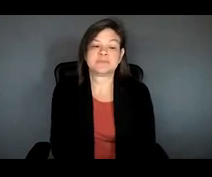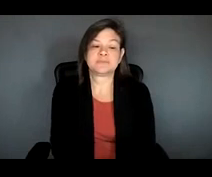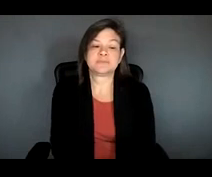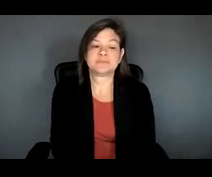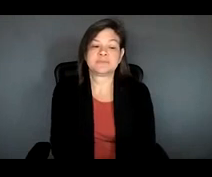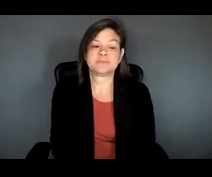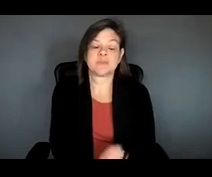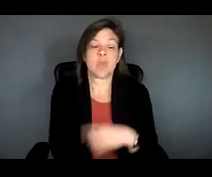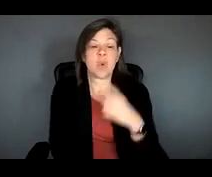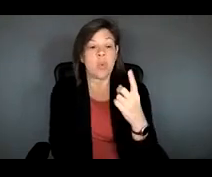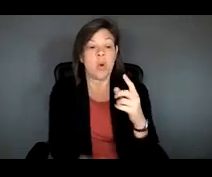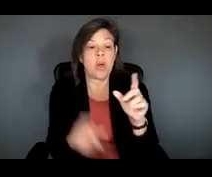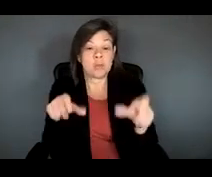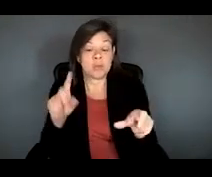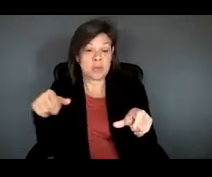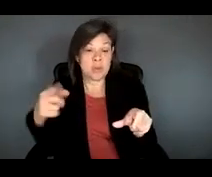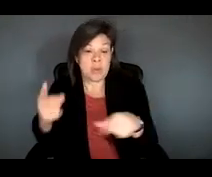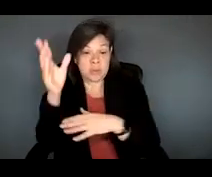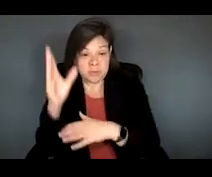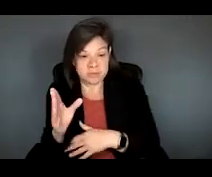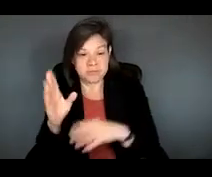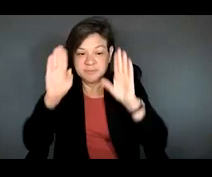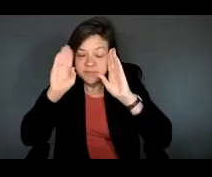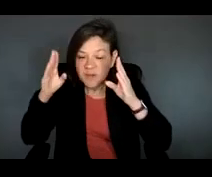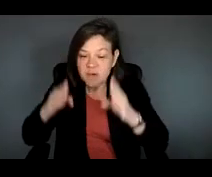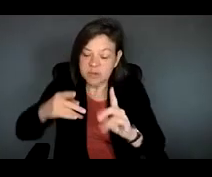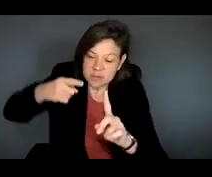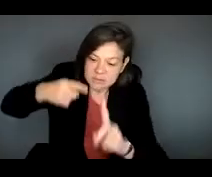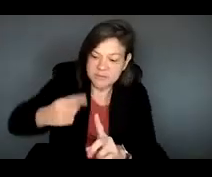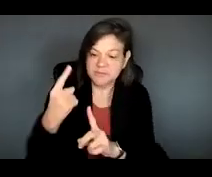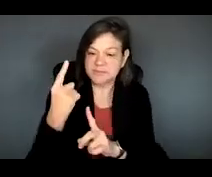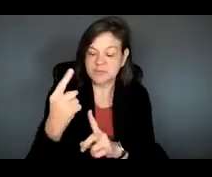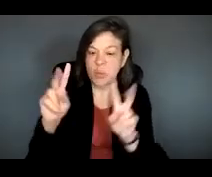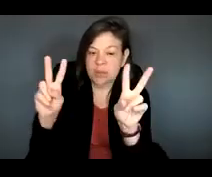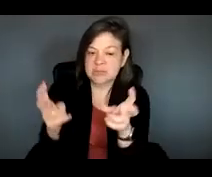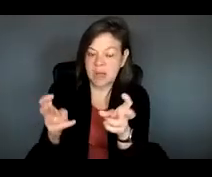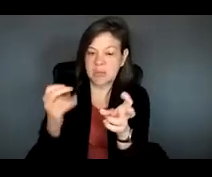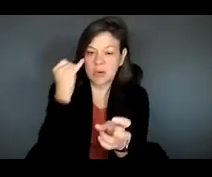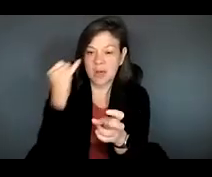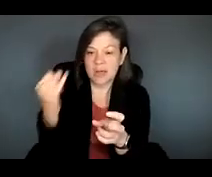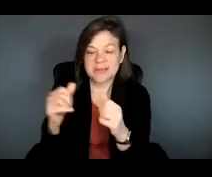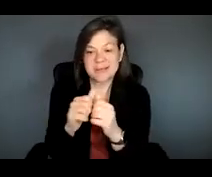one presenter only highly focused on a specific topic or idea that's doable in that time.